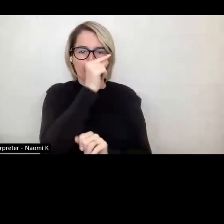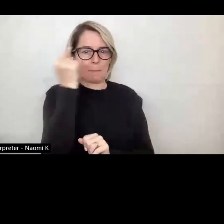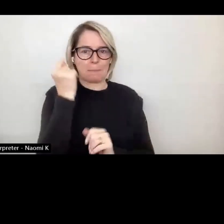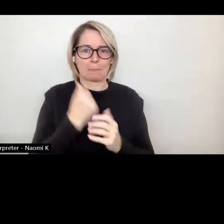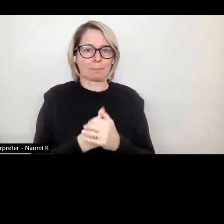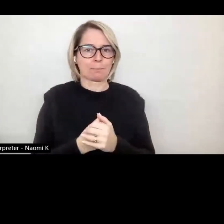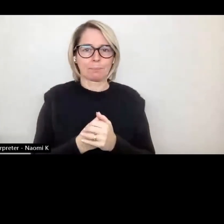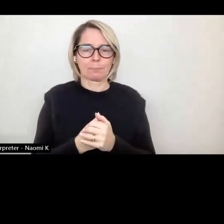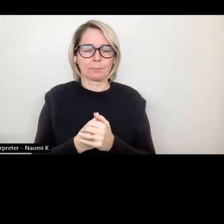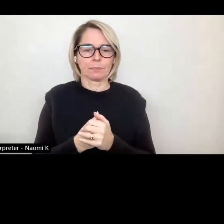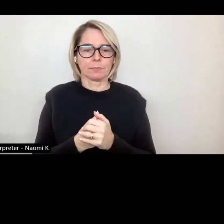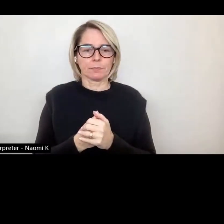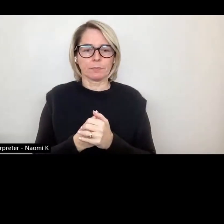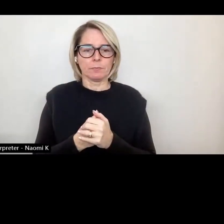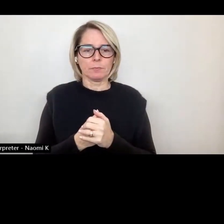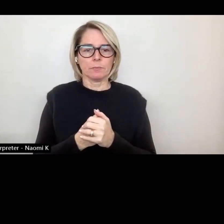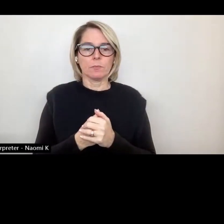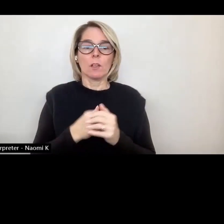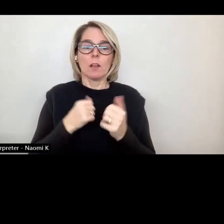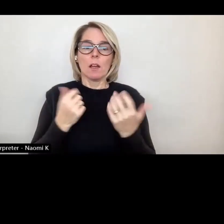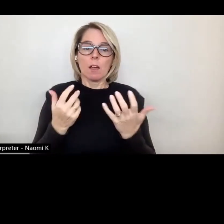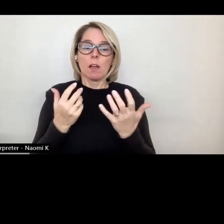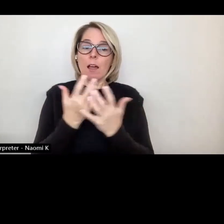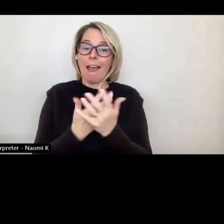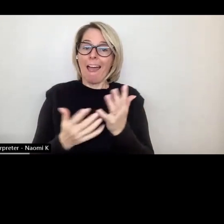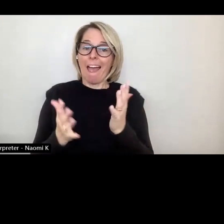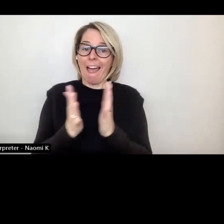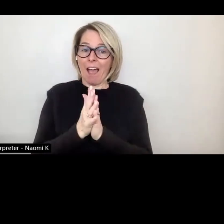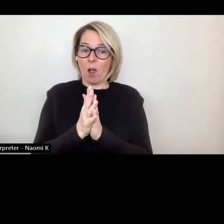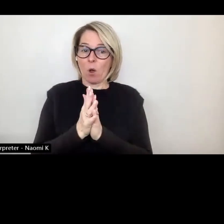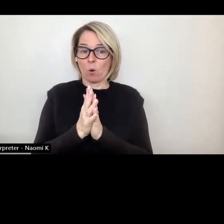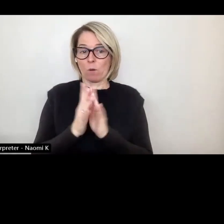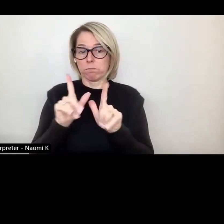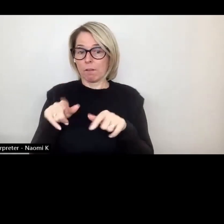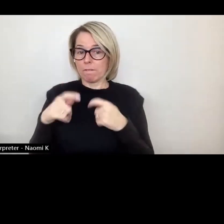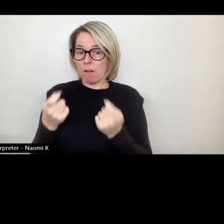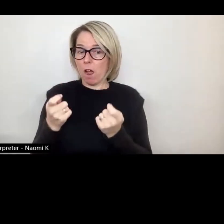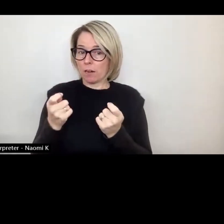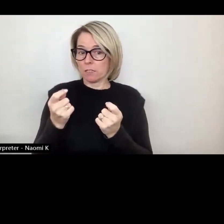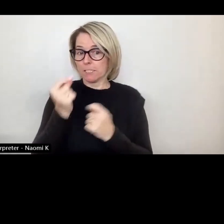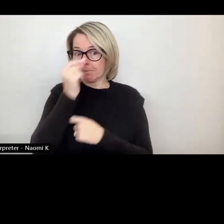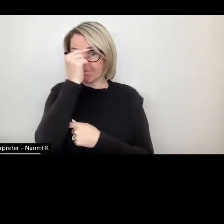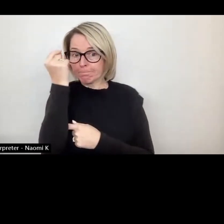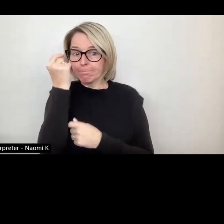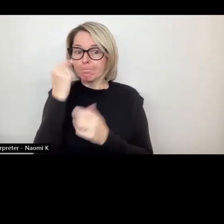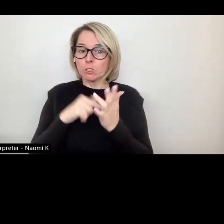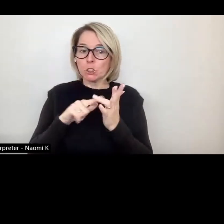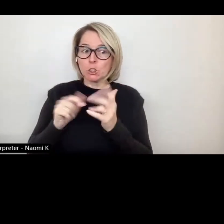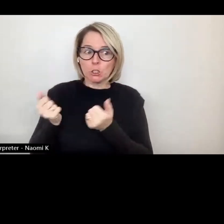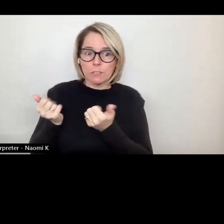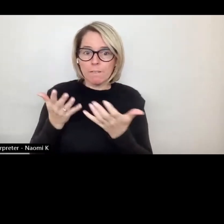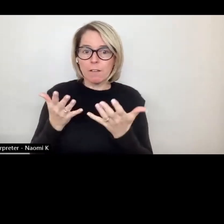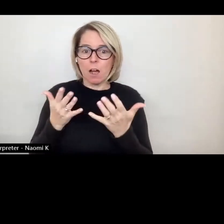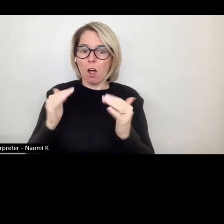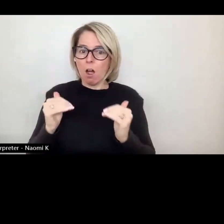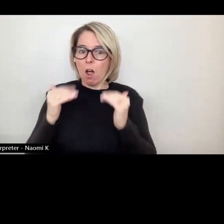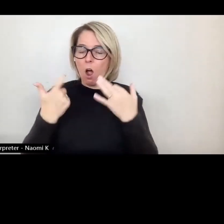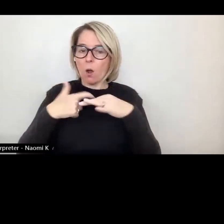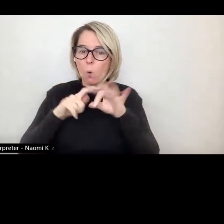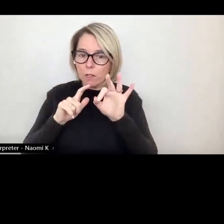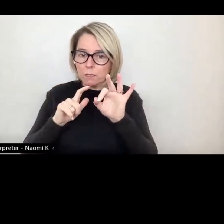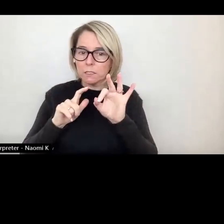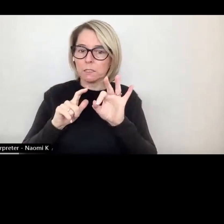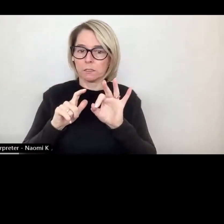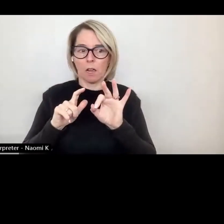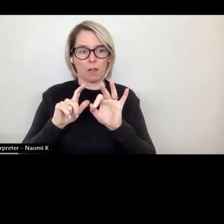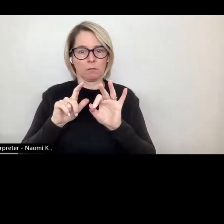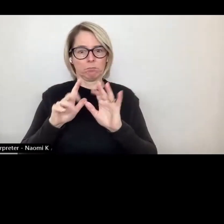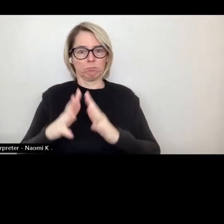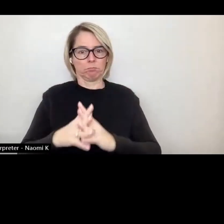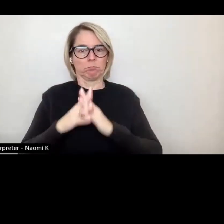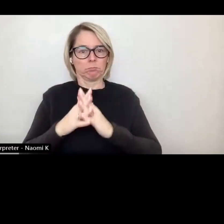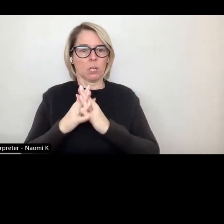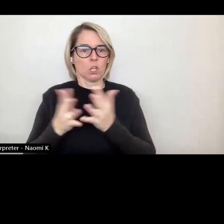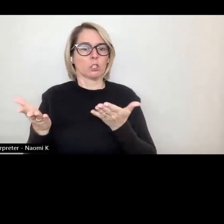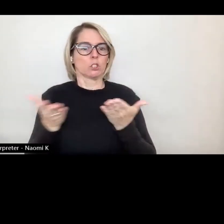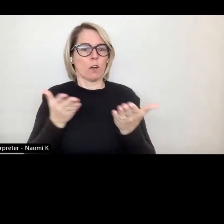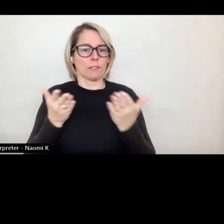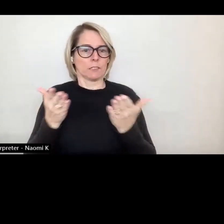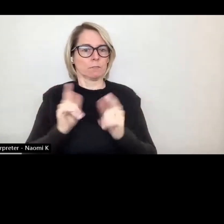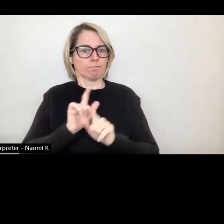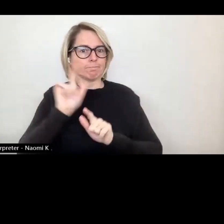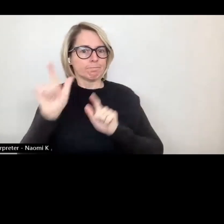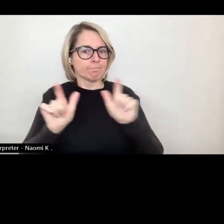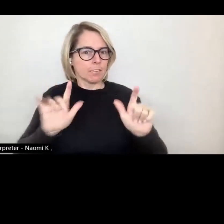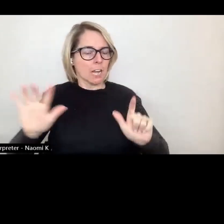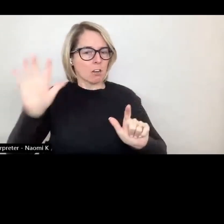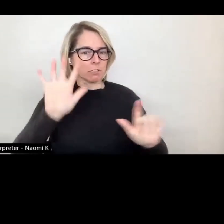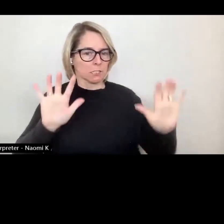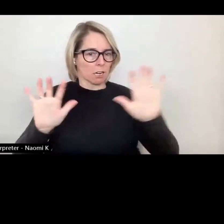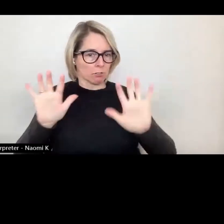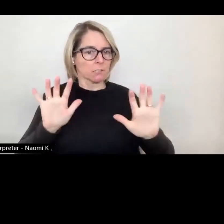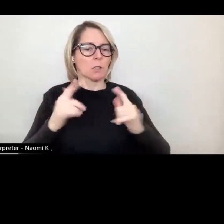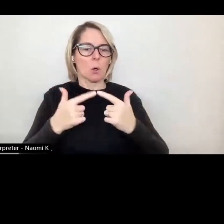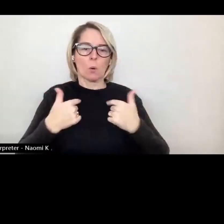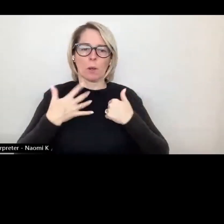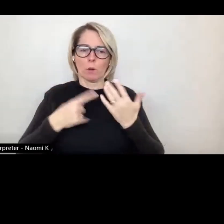How providers propose to deliver high quality and effective services in regional and remote areas will be one of the things we are looking for in a quality application.